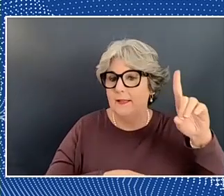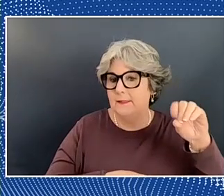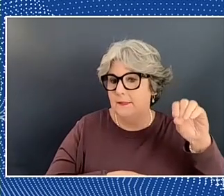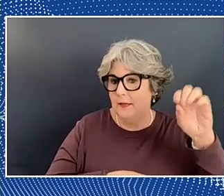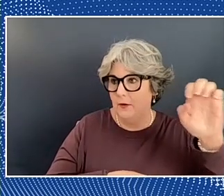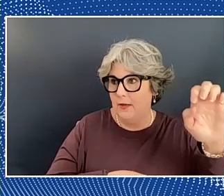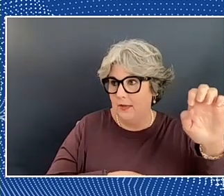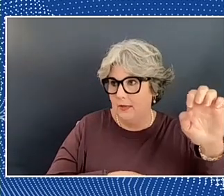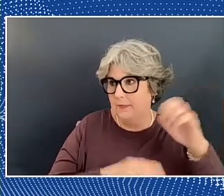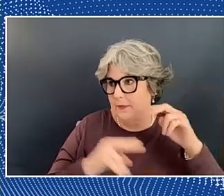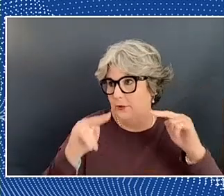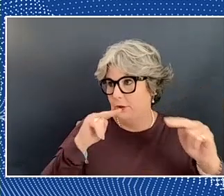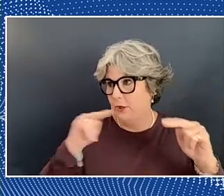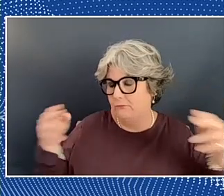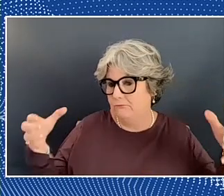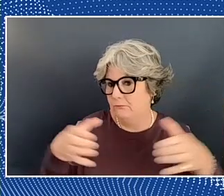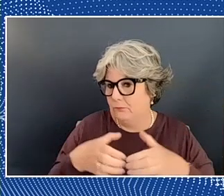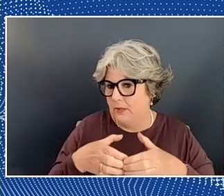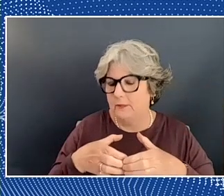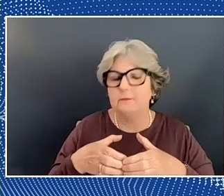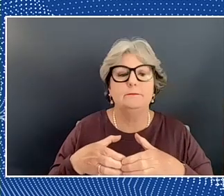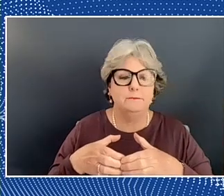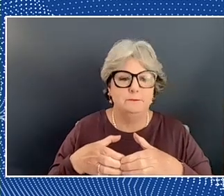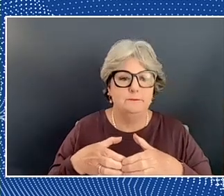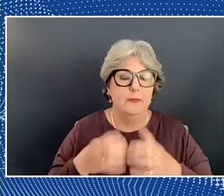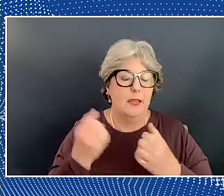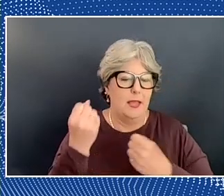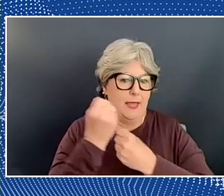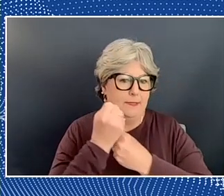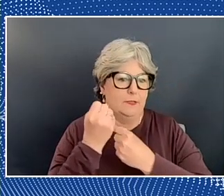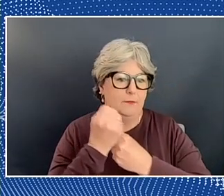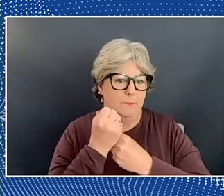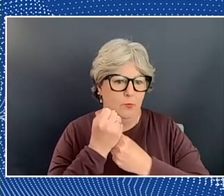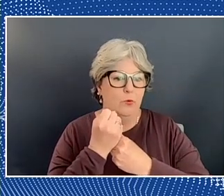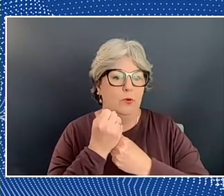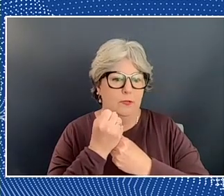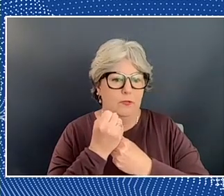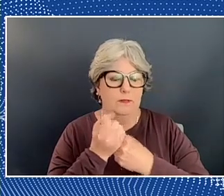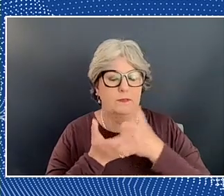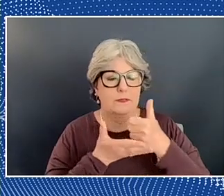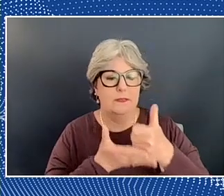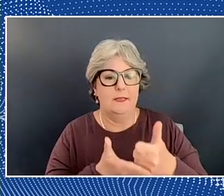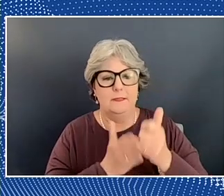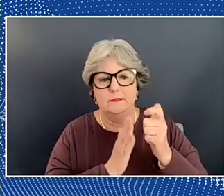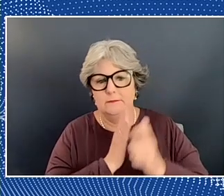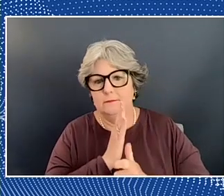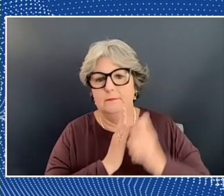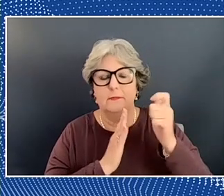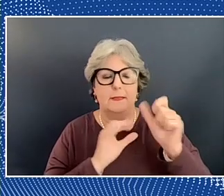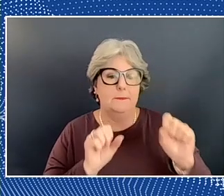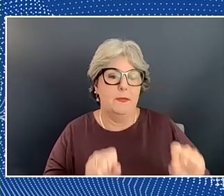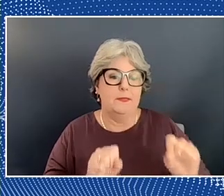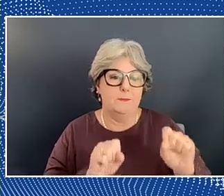negotiators back to the table. I support making this relief as automated as possible and would like to specifically